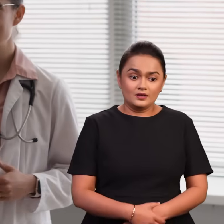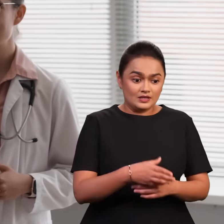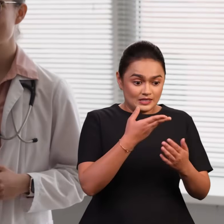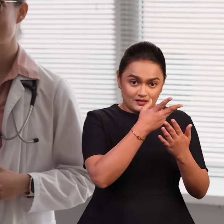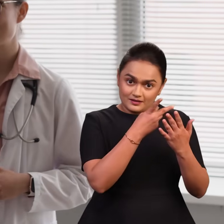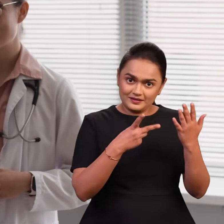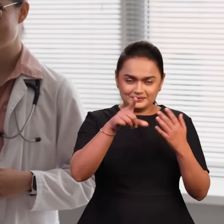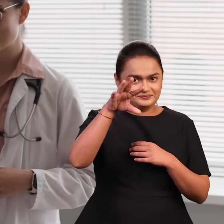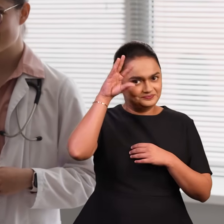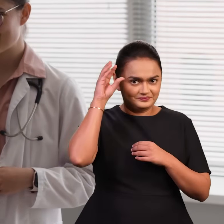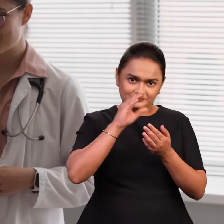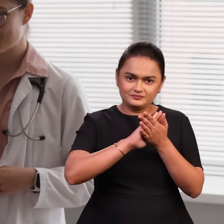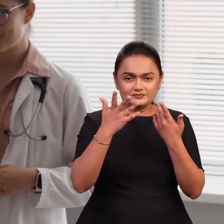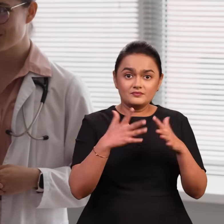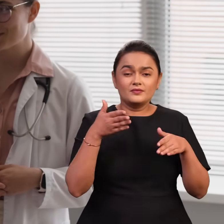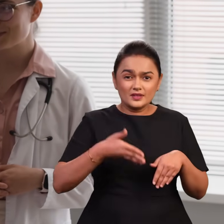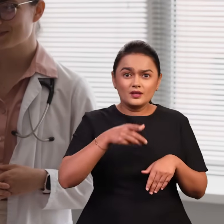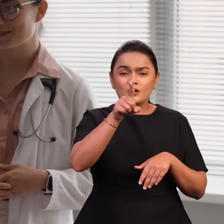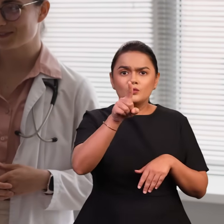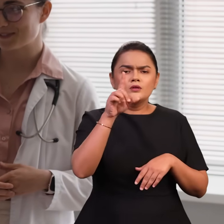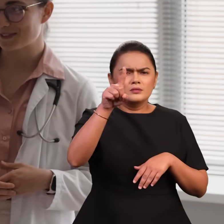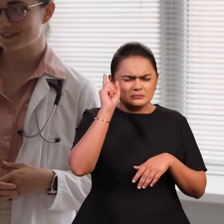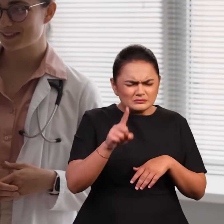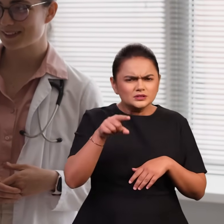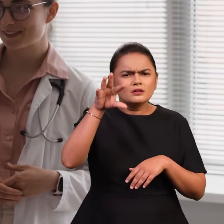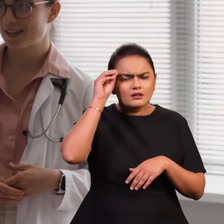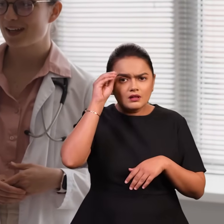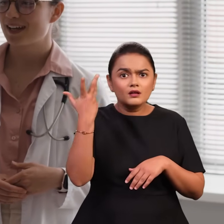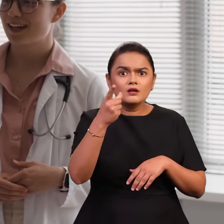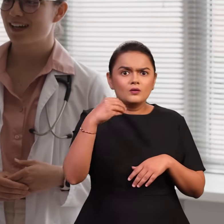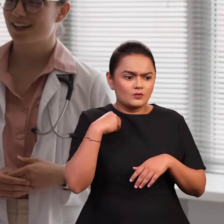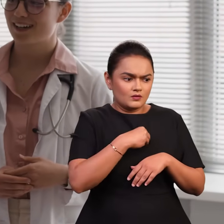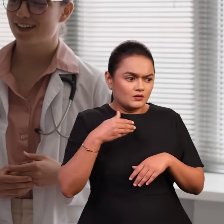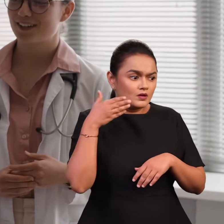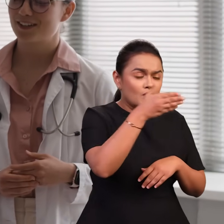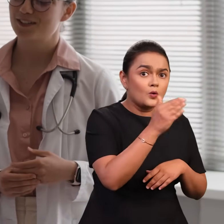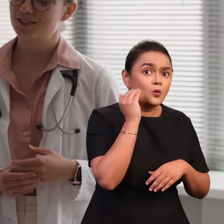You have learned a lot now. Now it is important to learn when to go to a doctor.